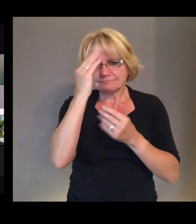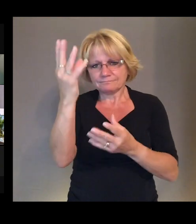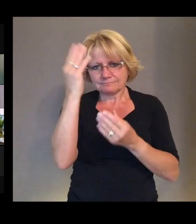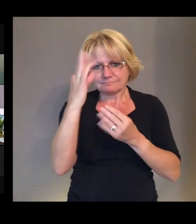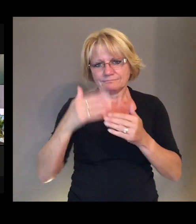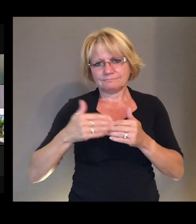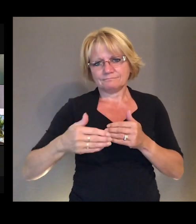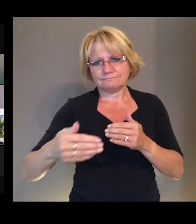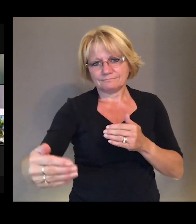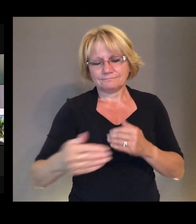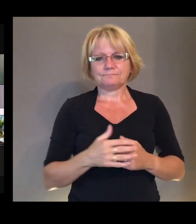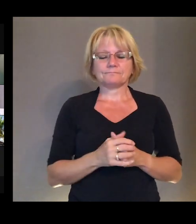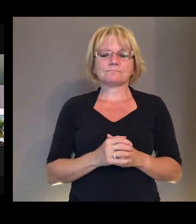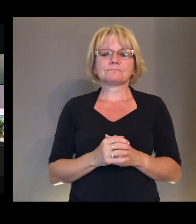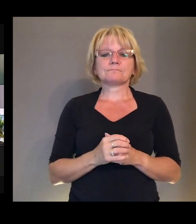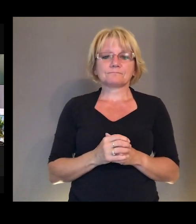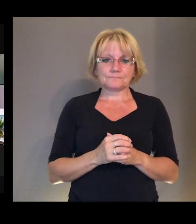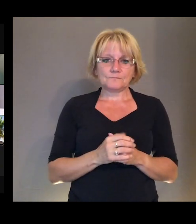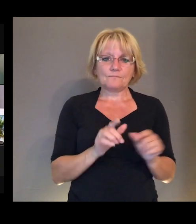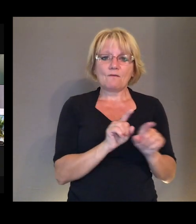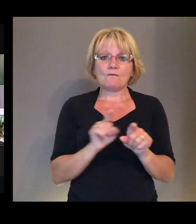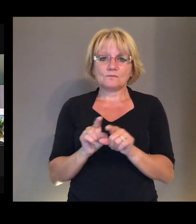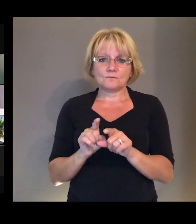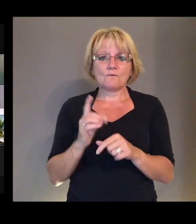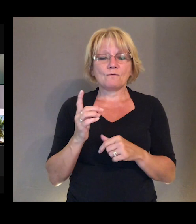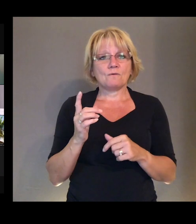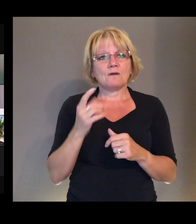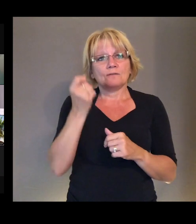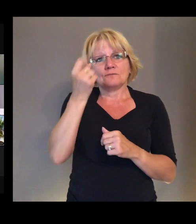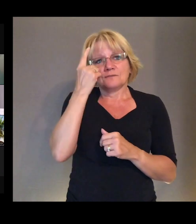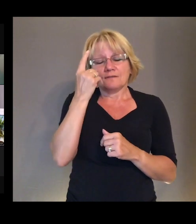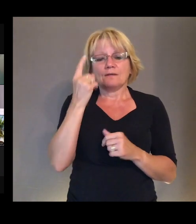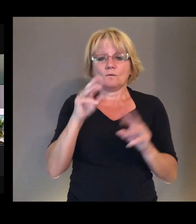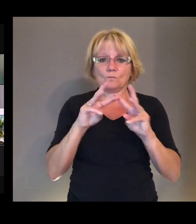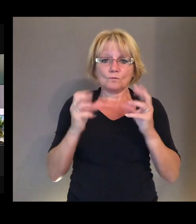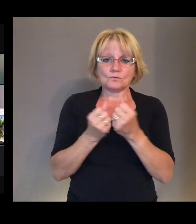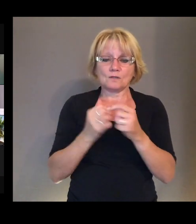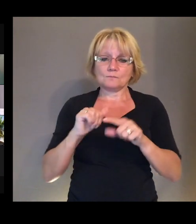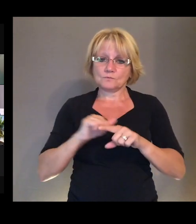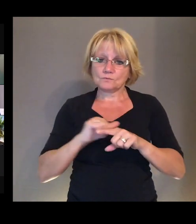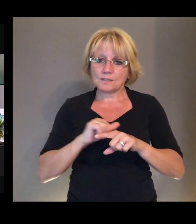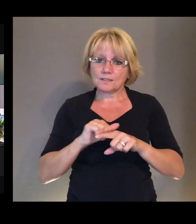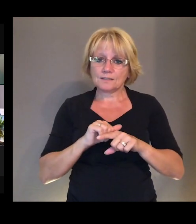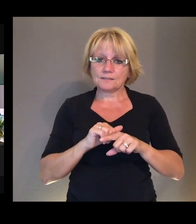to give you guys more and more information as we move along. Additionally, on having an understanding that workshops